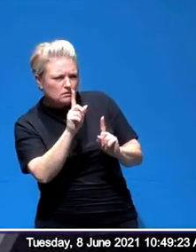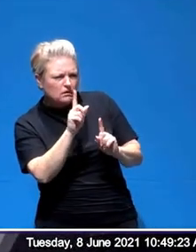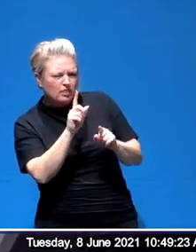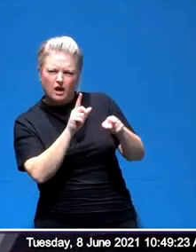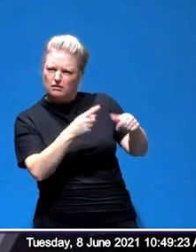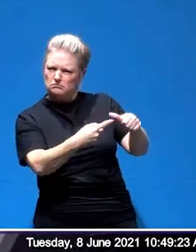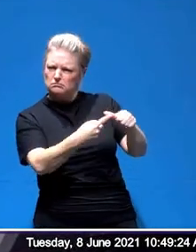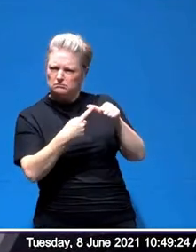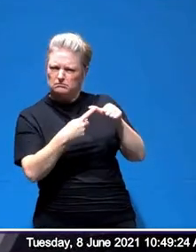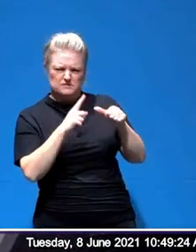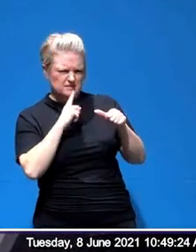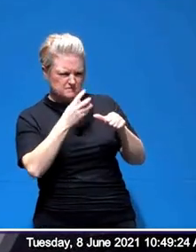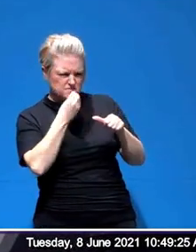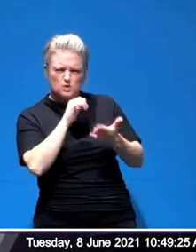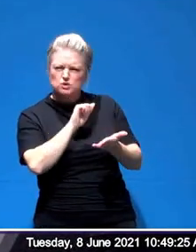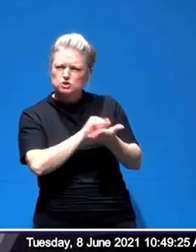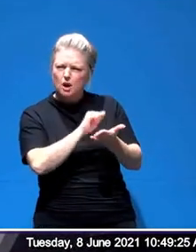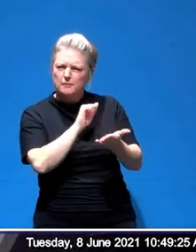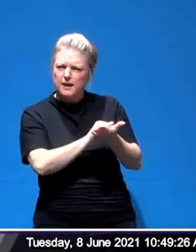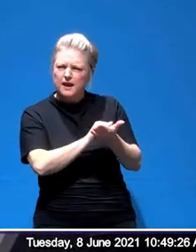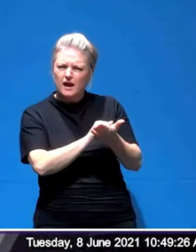so they took Daniel with them instead of going to Club Cool.